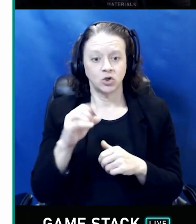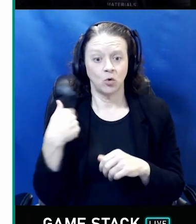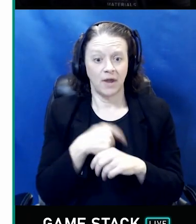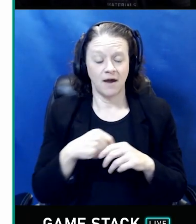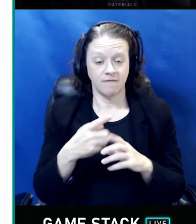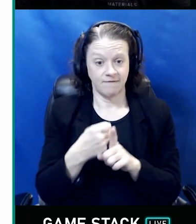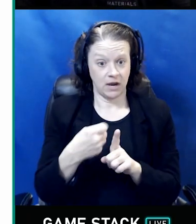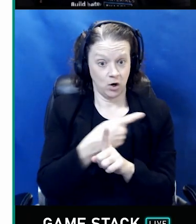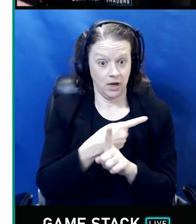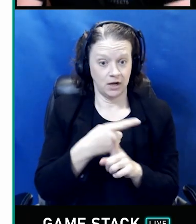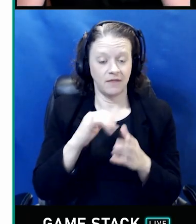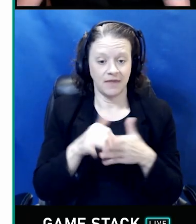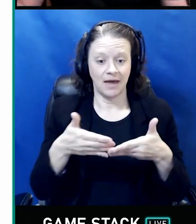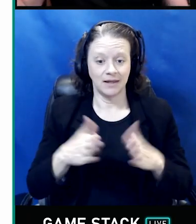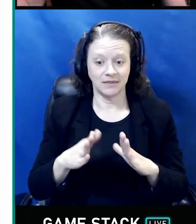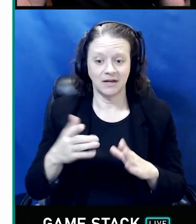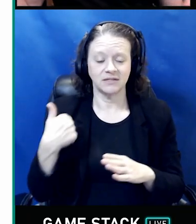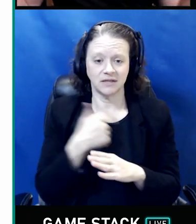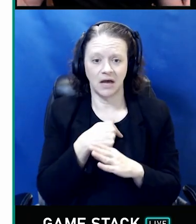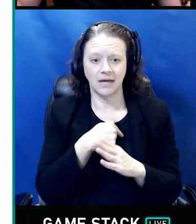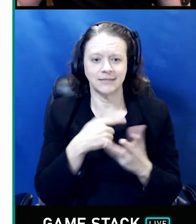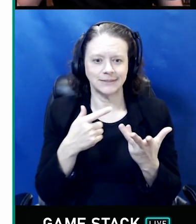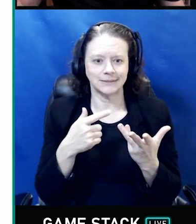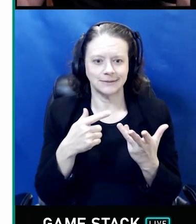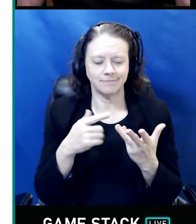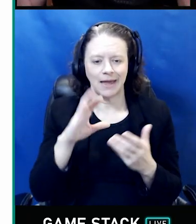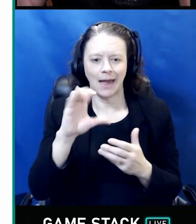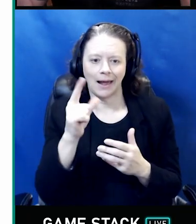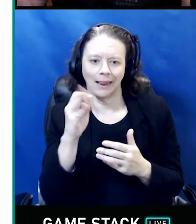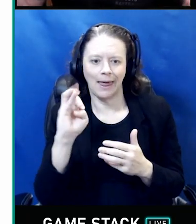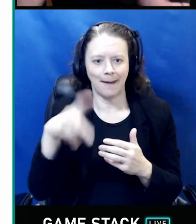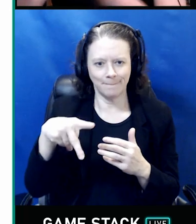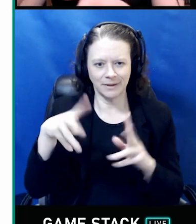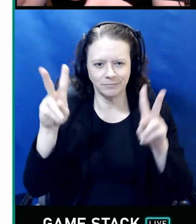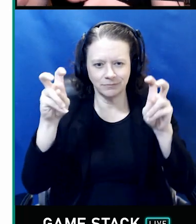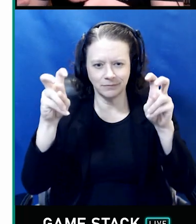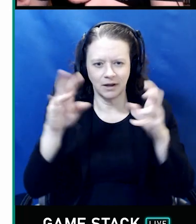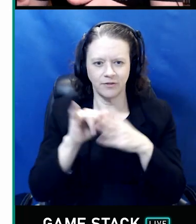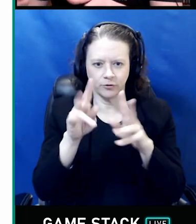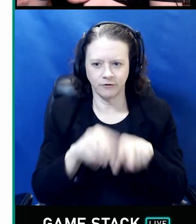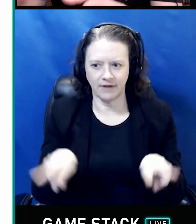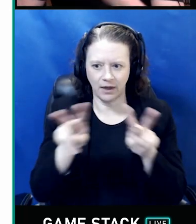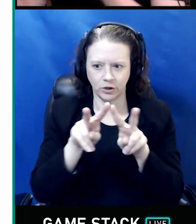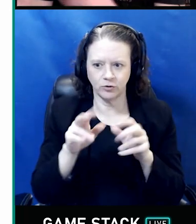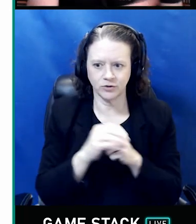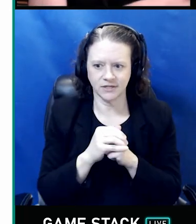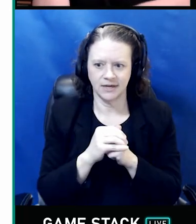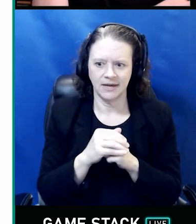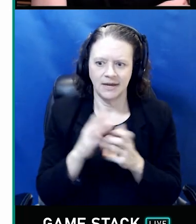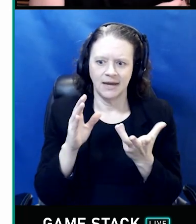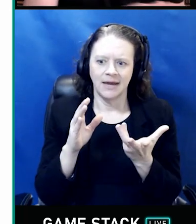Now the unclamped versions will basically just take your eight lowest bits and put those into the value and ignore